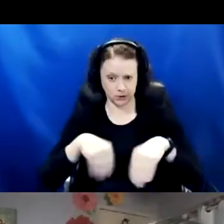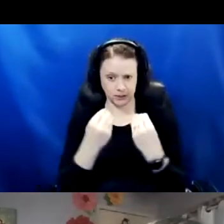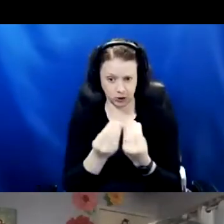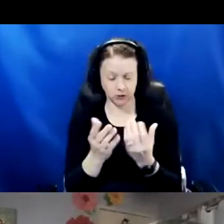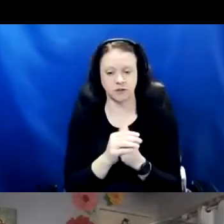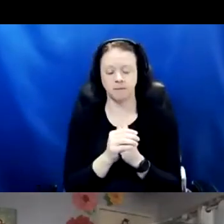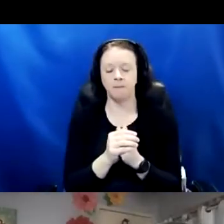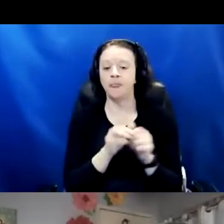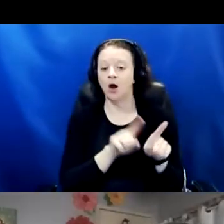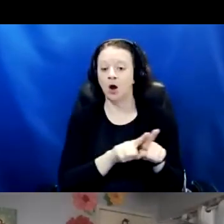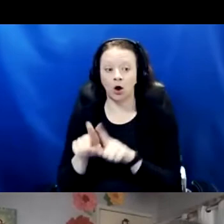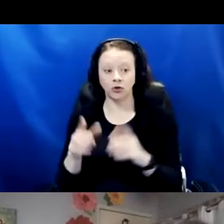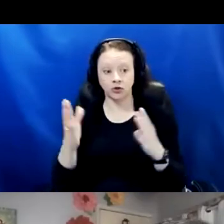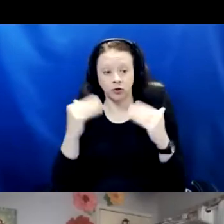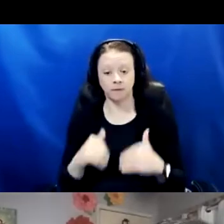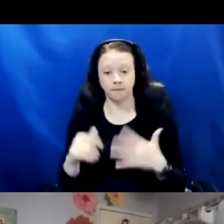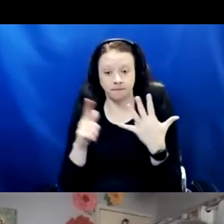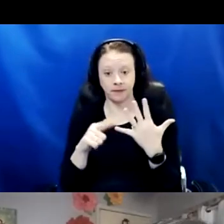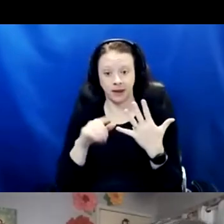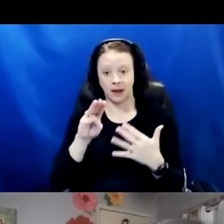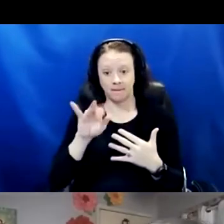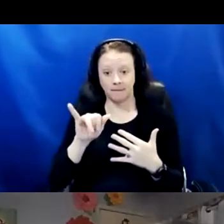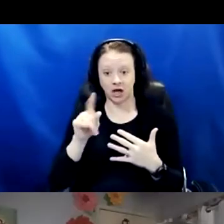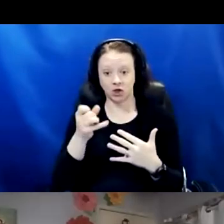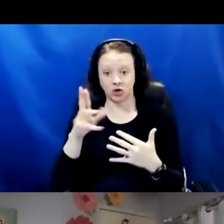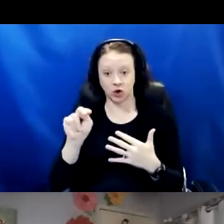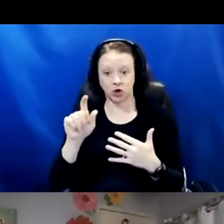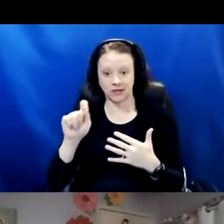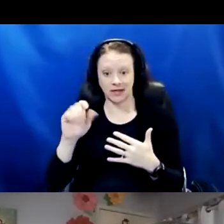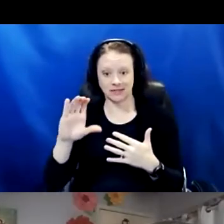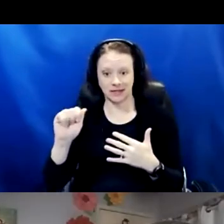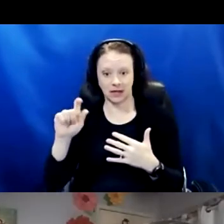You can also go to My Turn. The website is myturn.ca.gov.